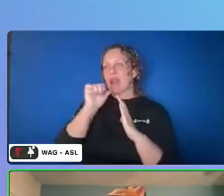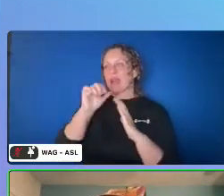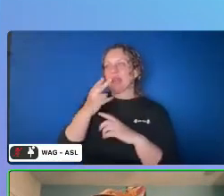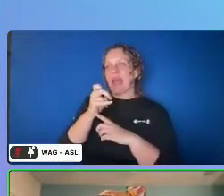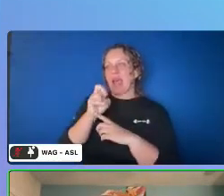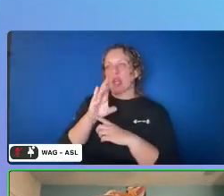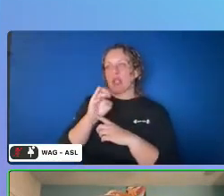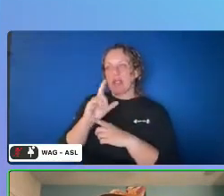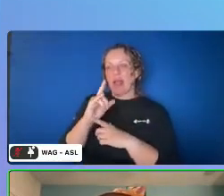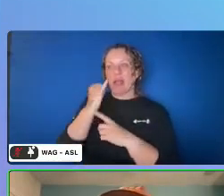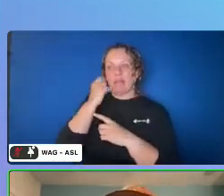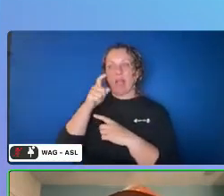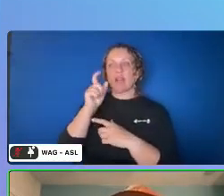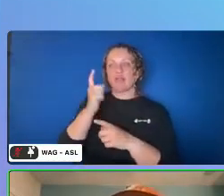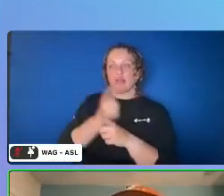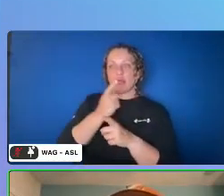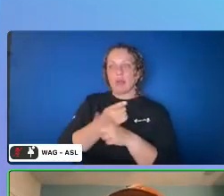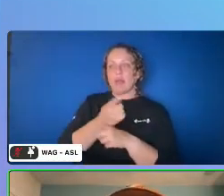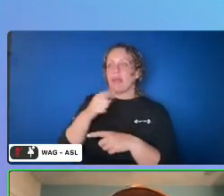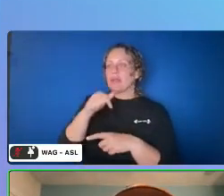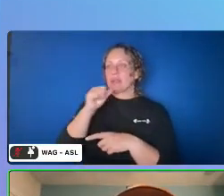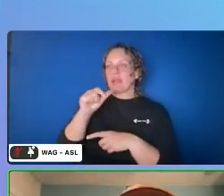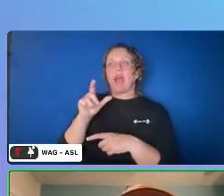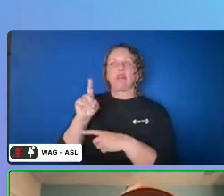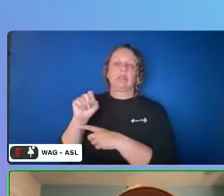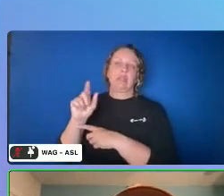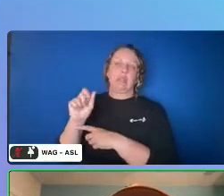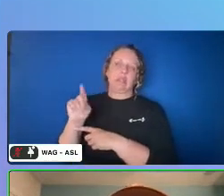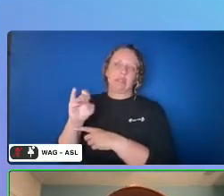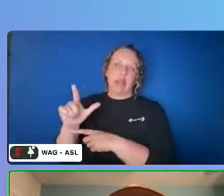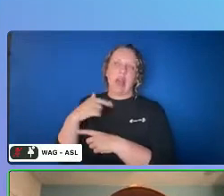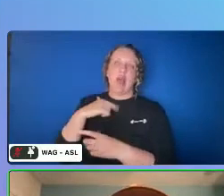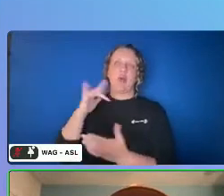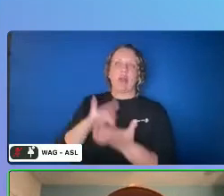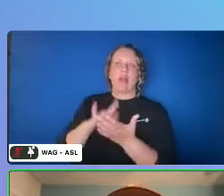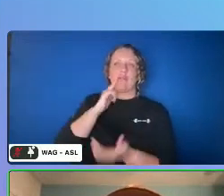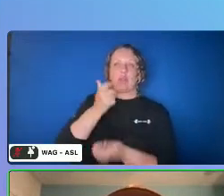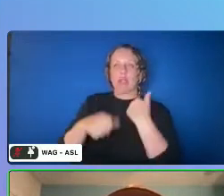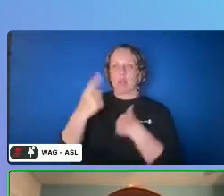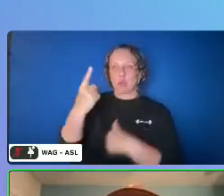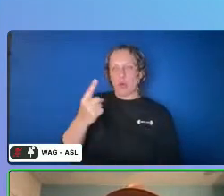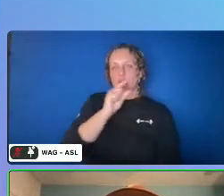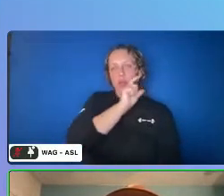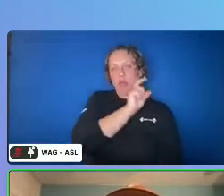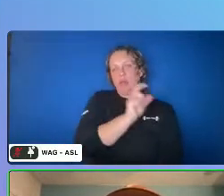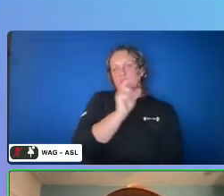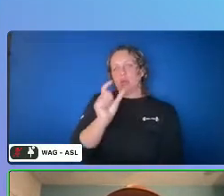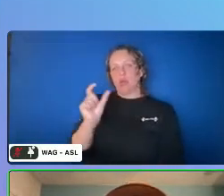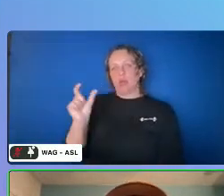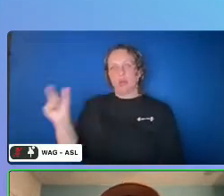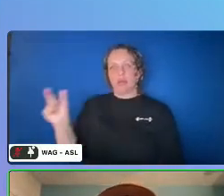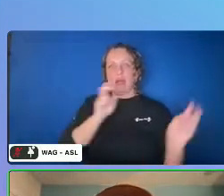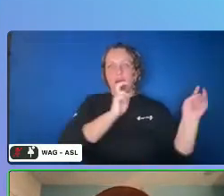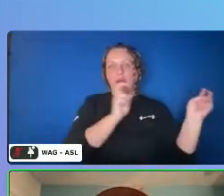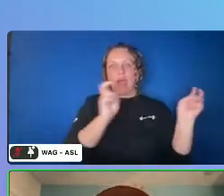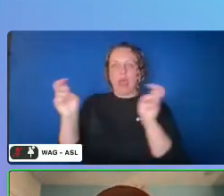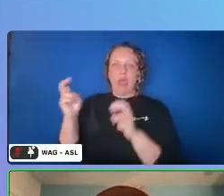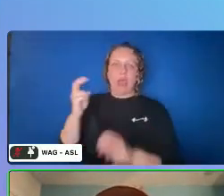if that is correct, click This is not a Data Cell." I'm gonna click that for each one of these headers. So already as the tester